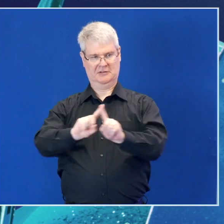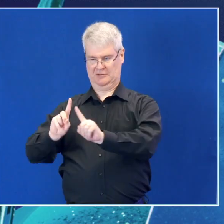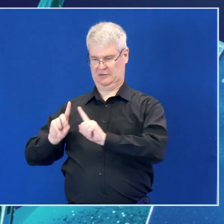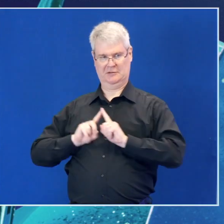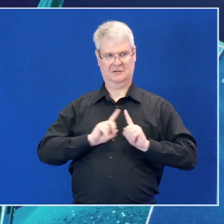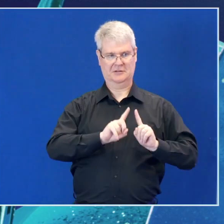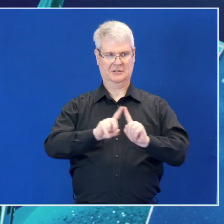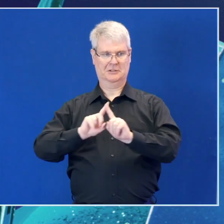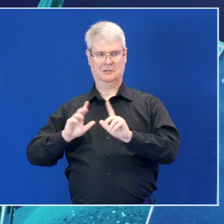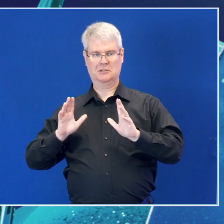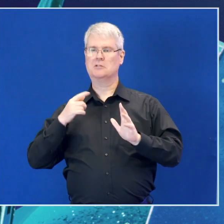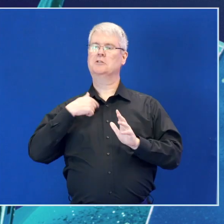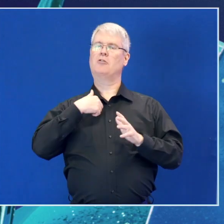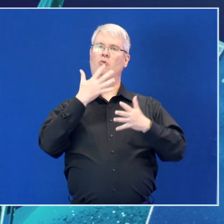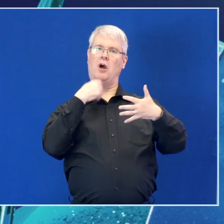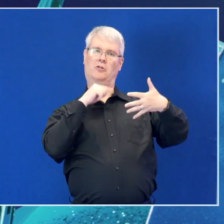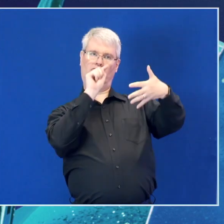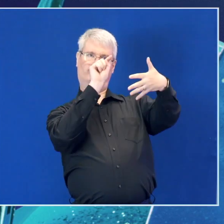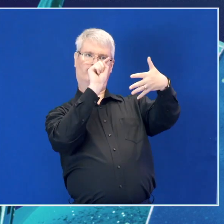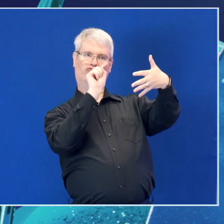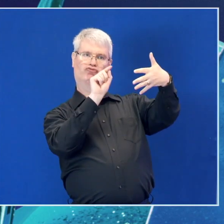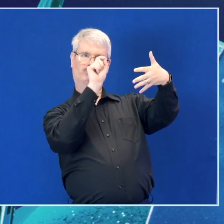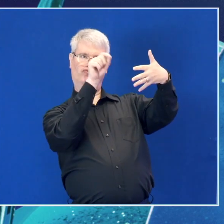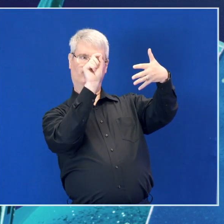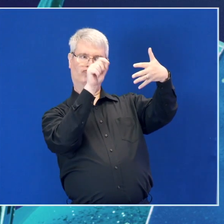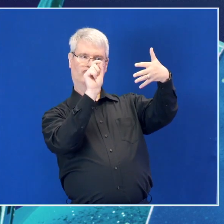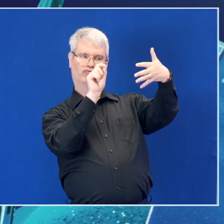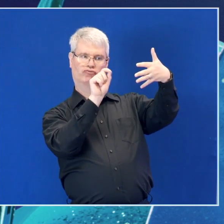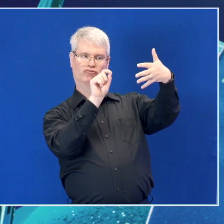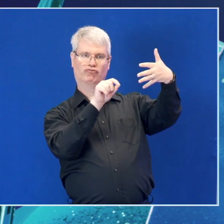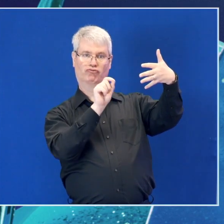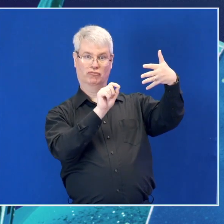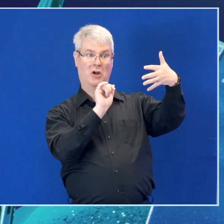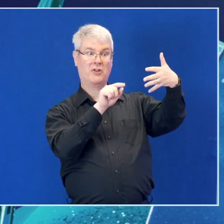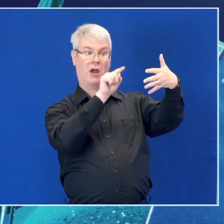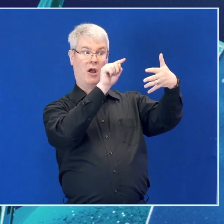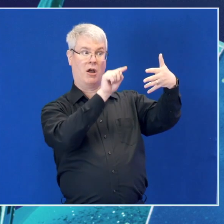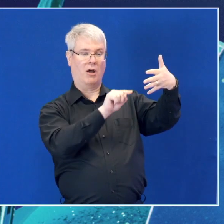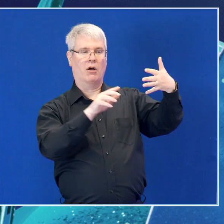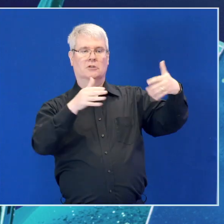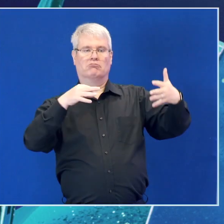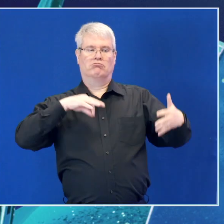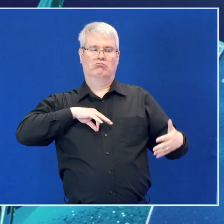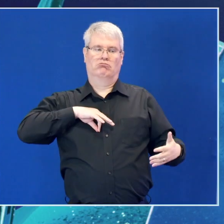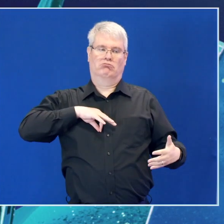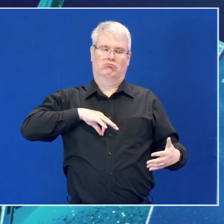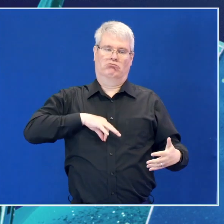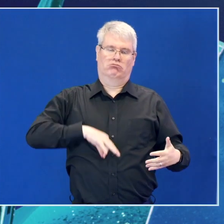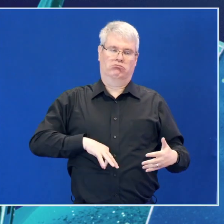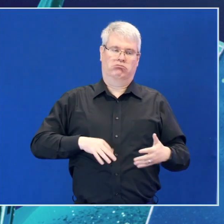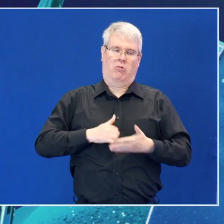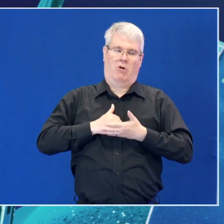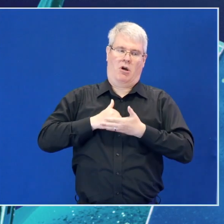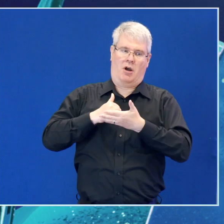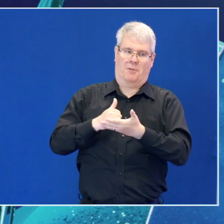that you need is so relevant and so important. So that's kind of how we make things better for everyone.